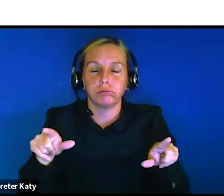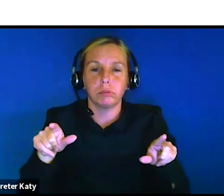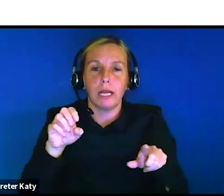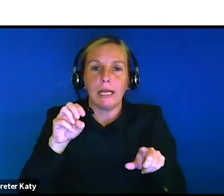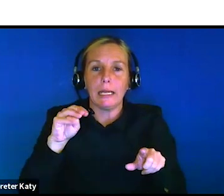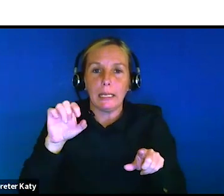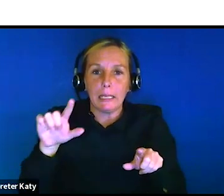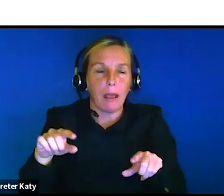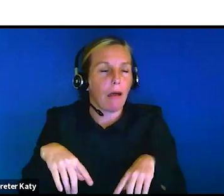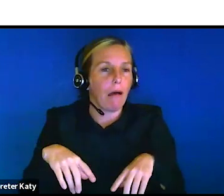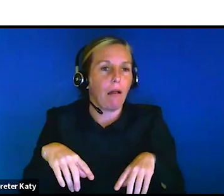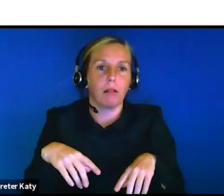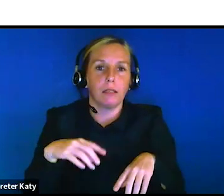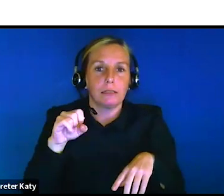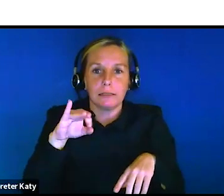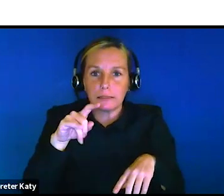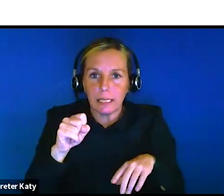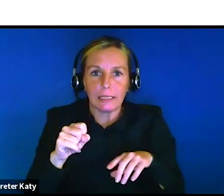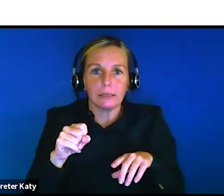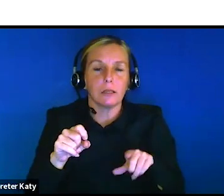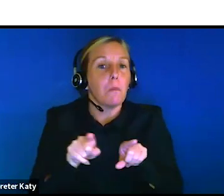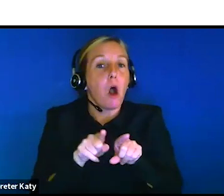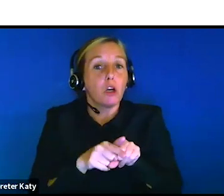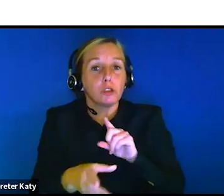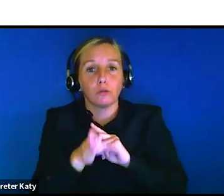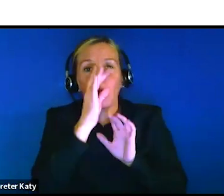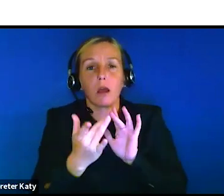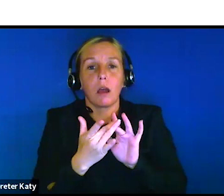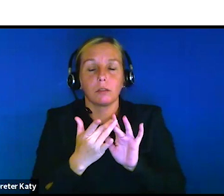You can always reach out to us directly to if you need to need the link again as well.